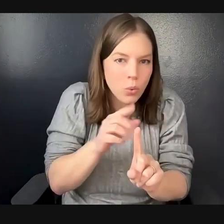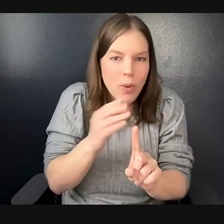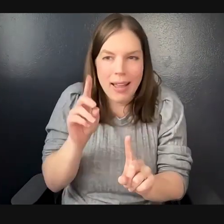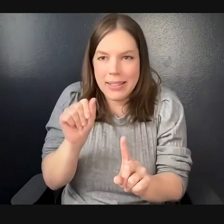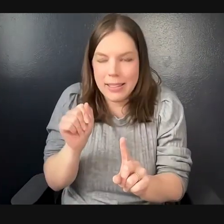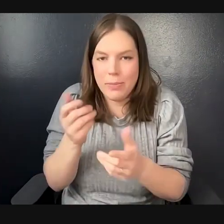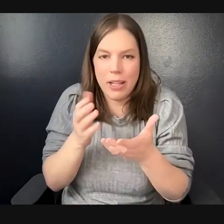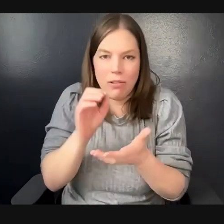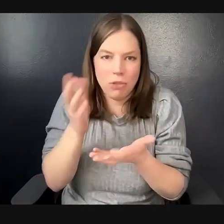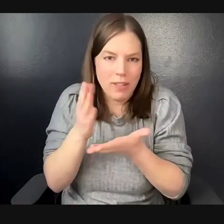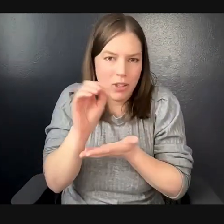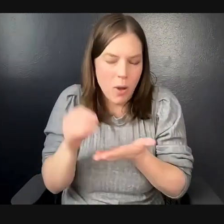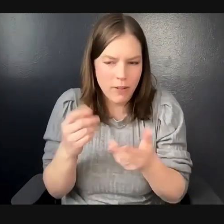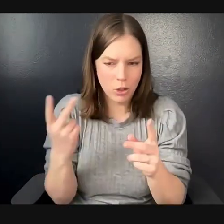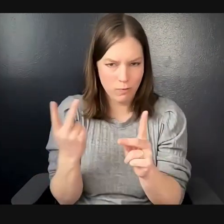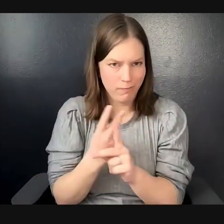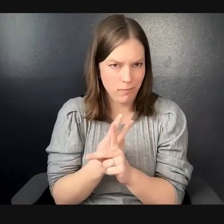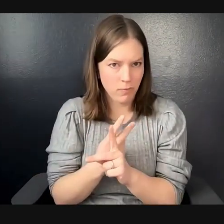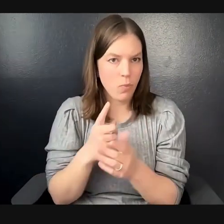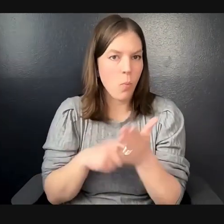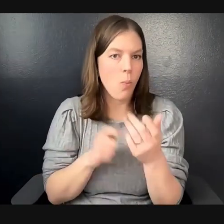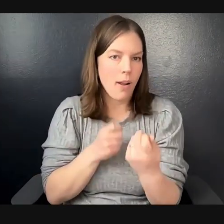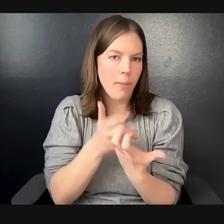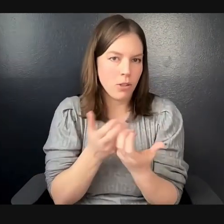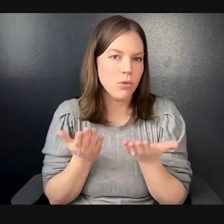for you and the Disability Services Office to determine together.